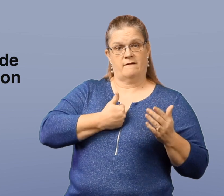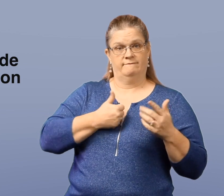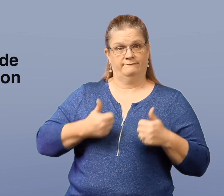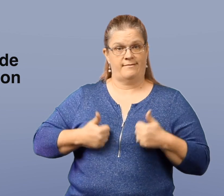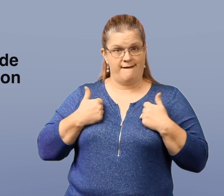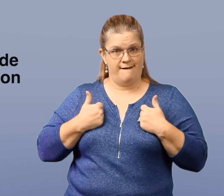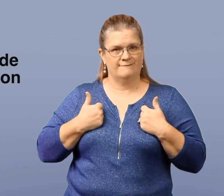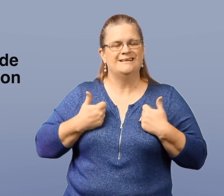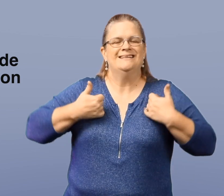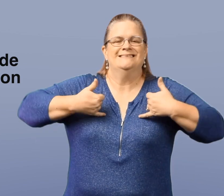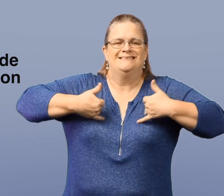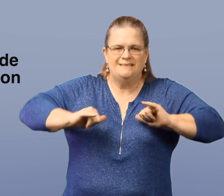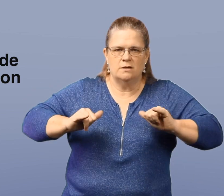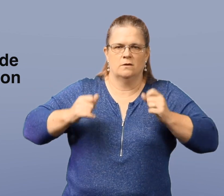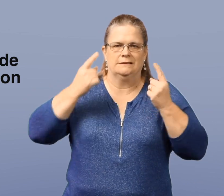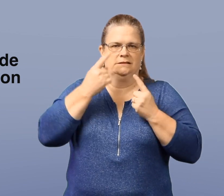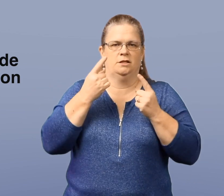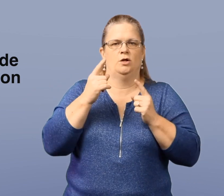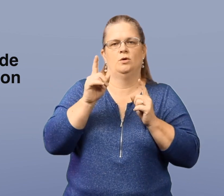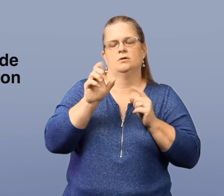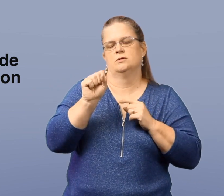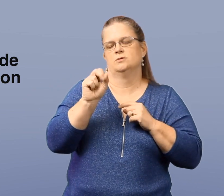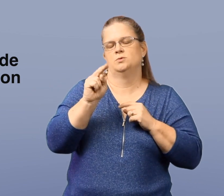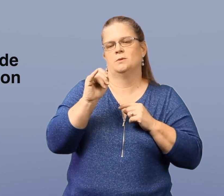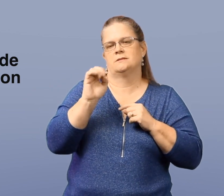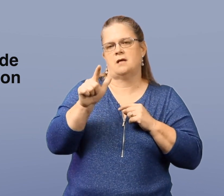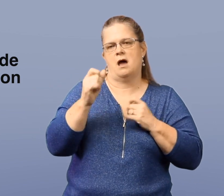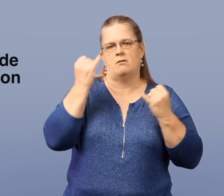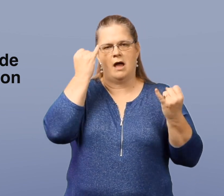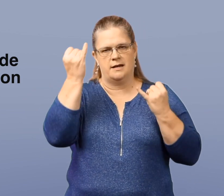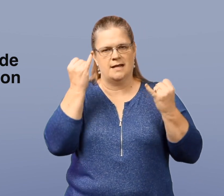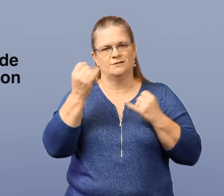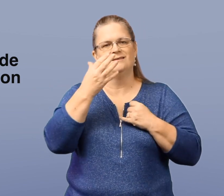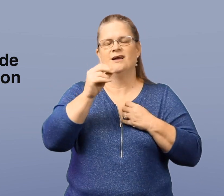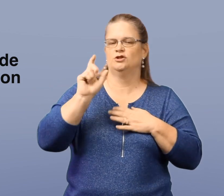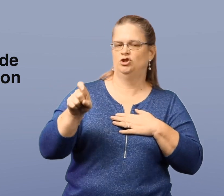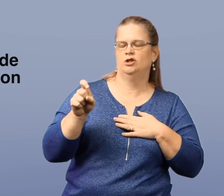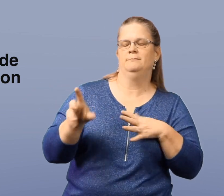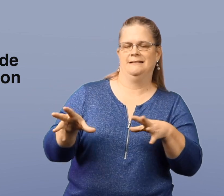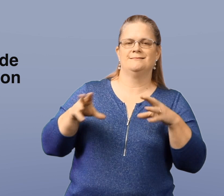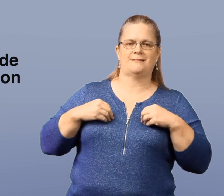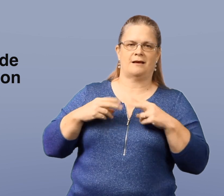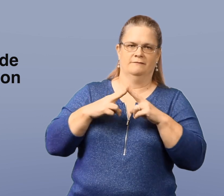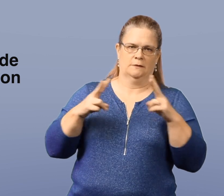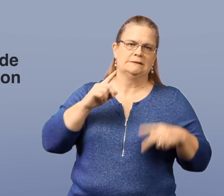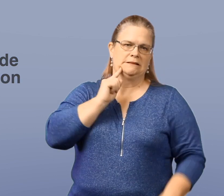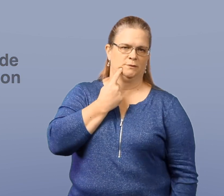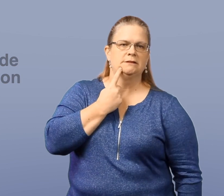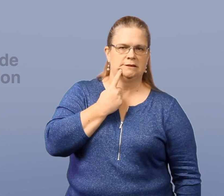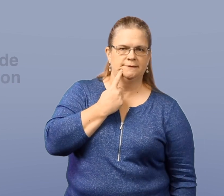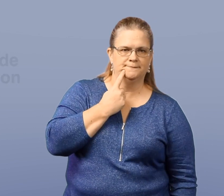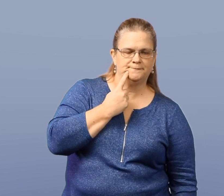to end one's life is still considered suicidal ideation and should be taken very seriously.